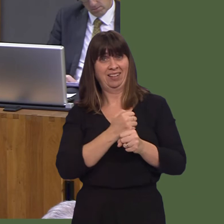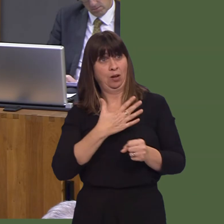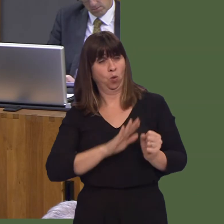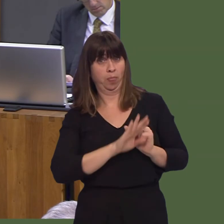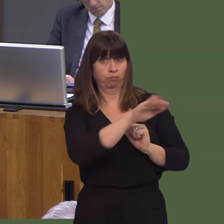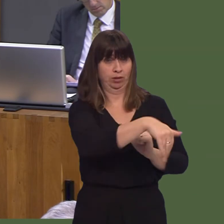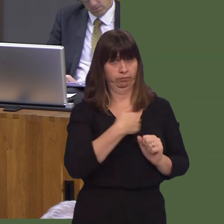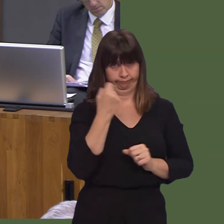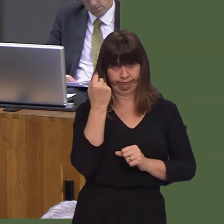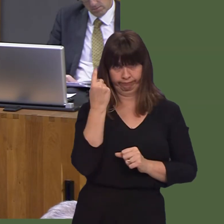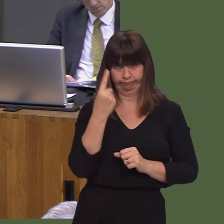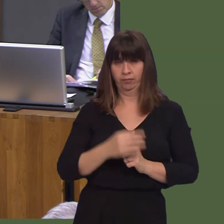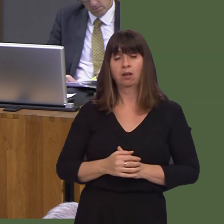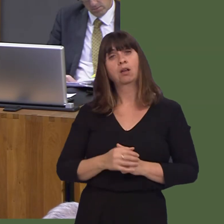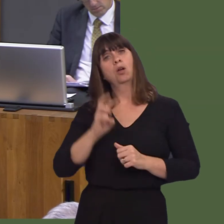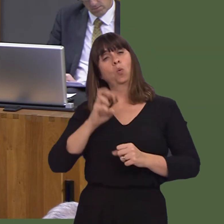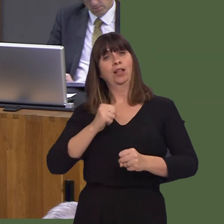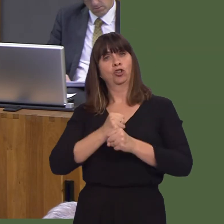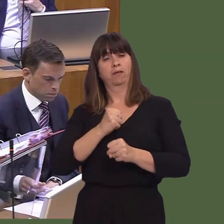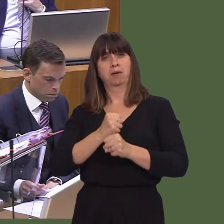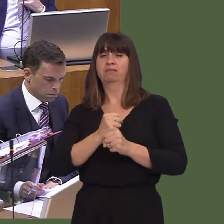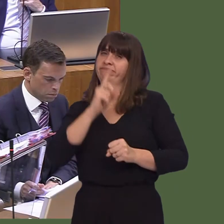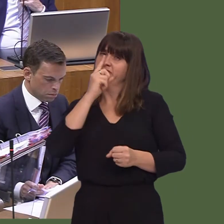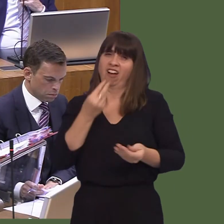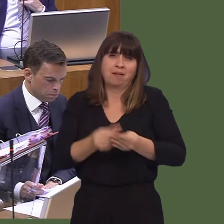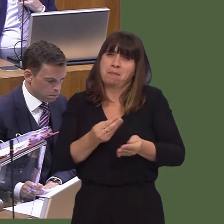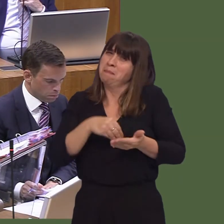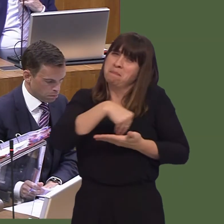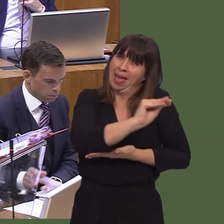The Welsh Government is unfortunately not able to offer financial assistance as such,